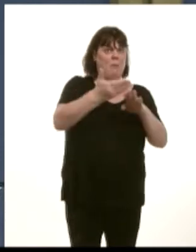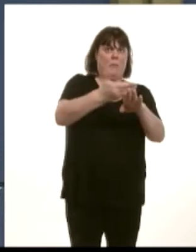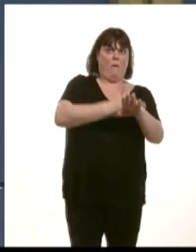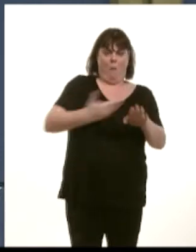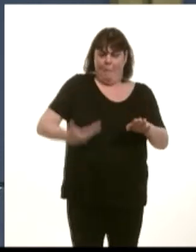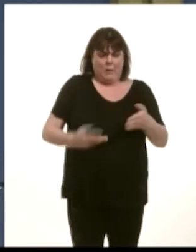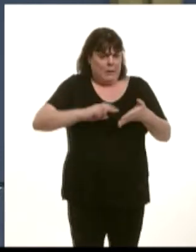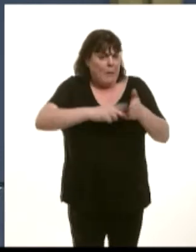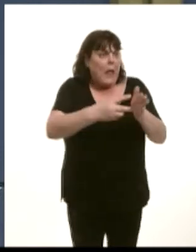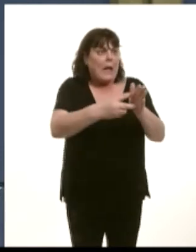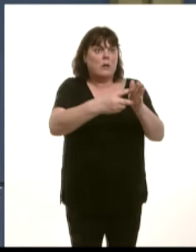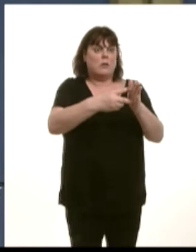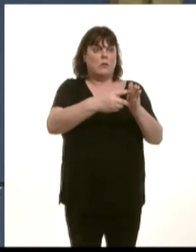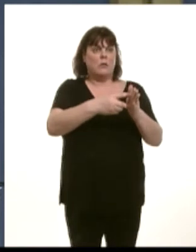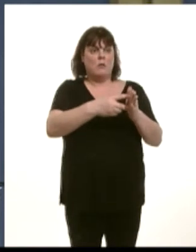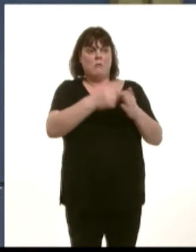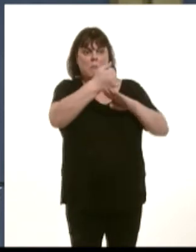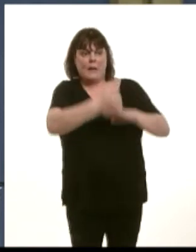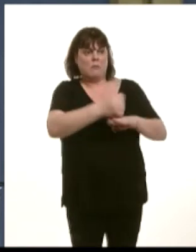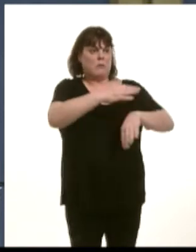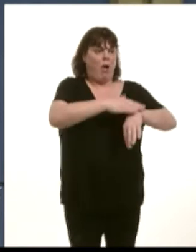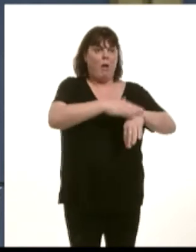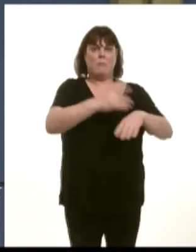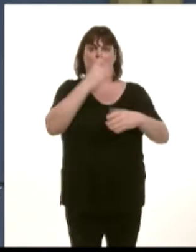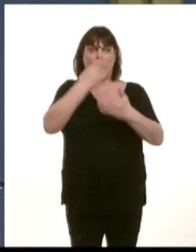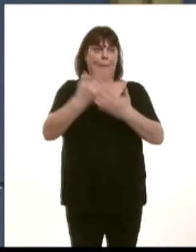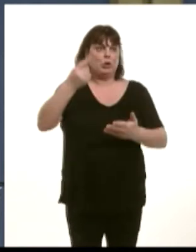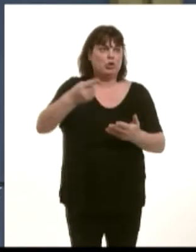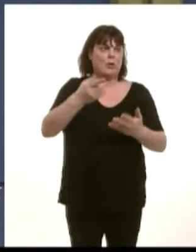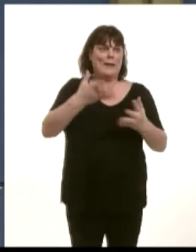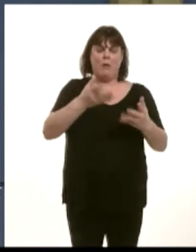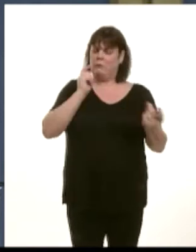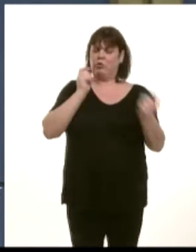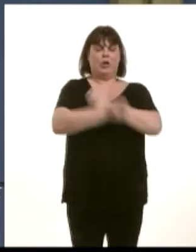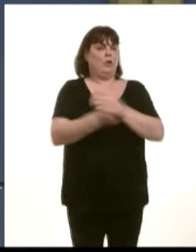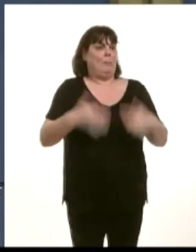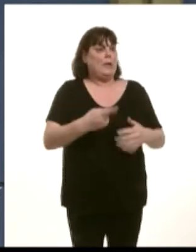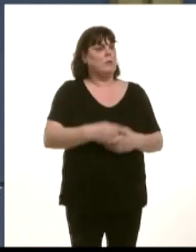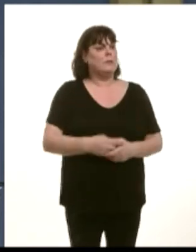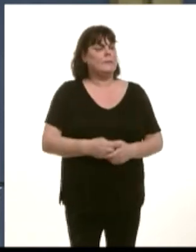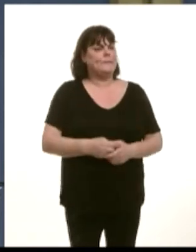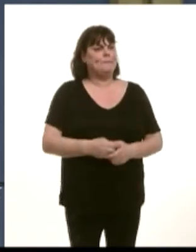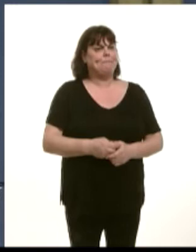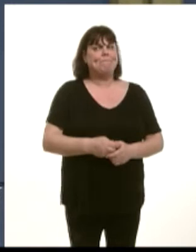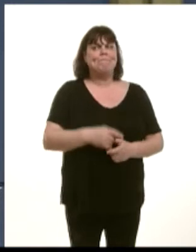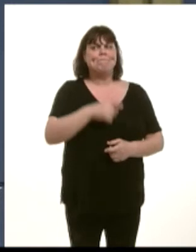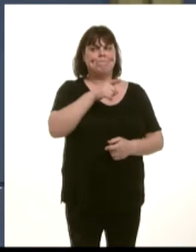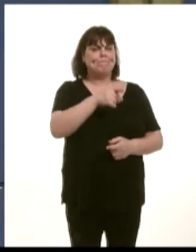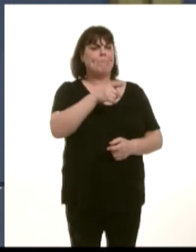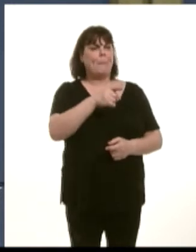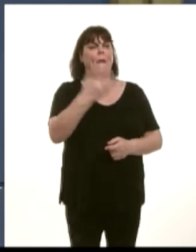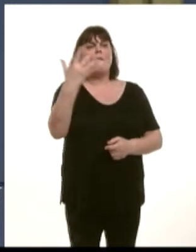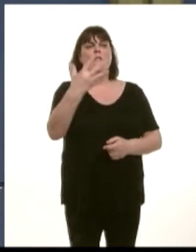Isn’t it time, therefore, for you to reconsider at the same time your 15% modulation in order